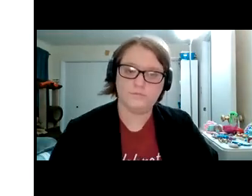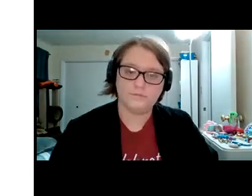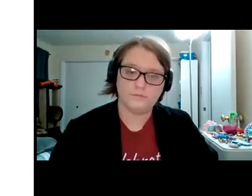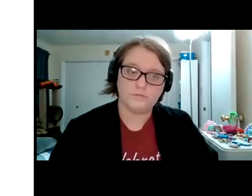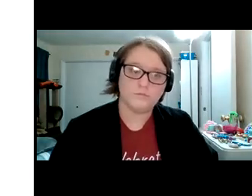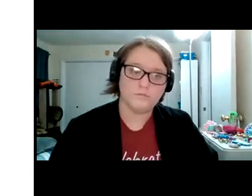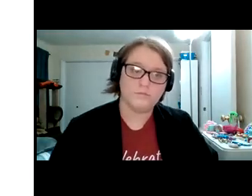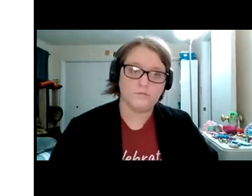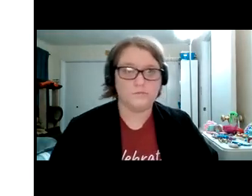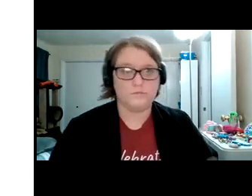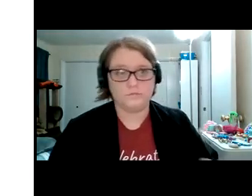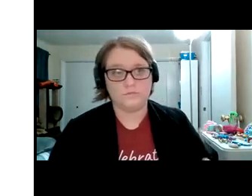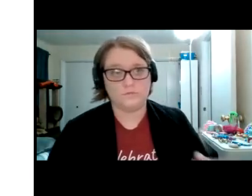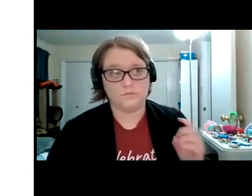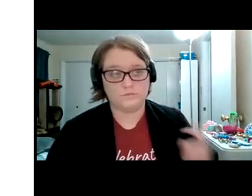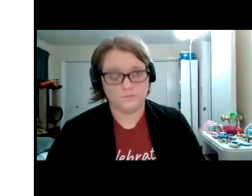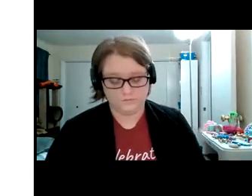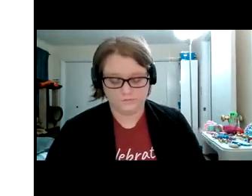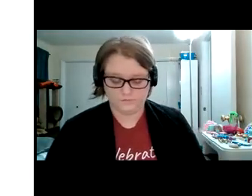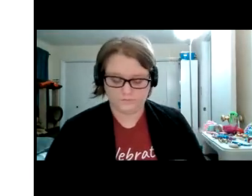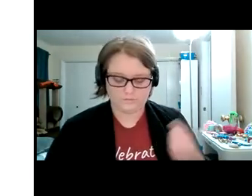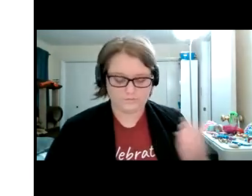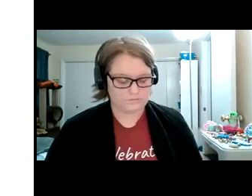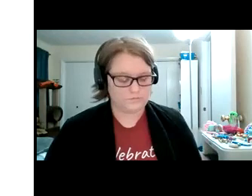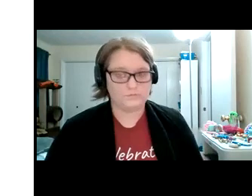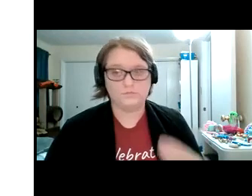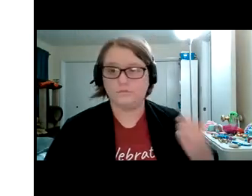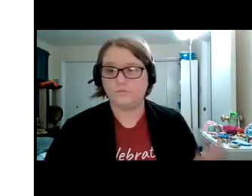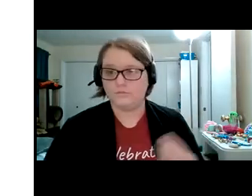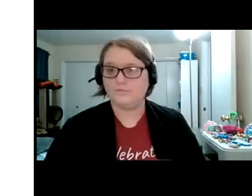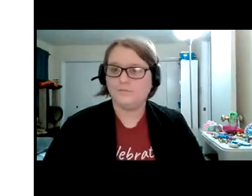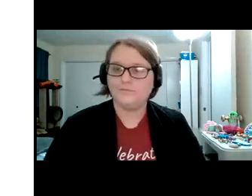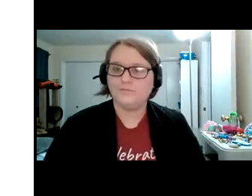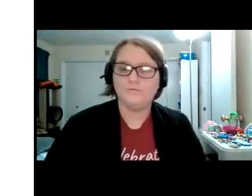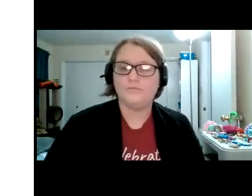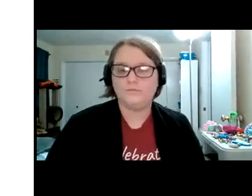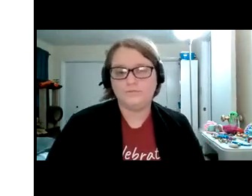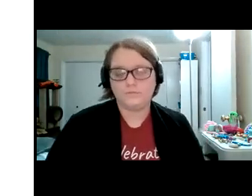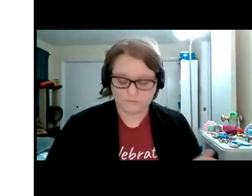I've also written posts and articles op-eds and emails to government officials.